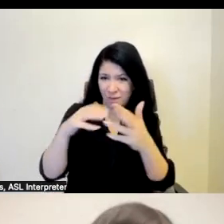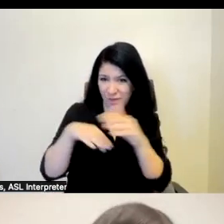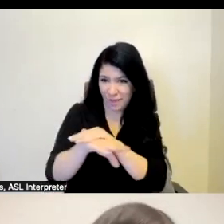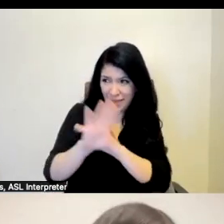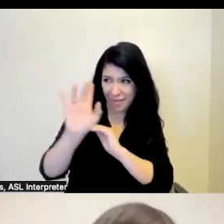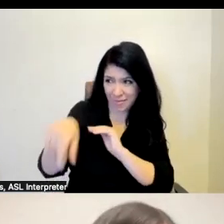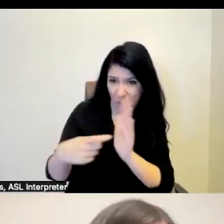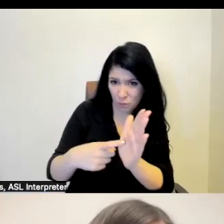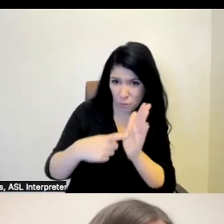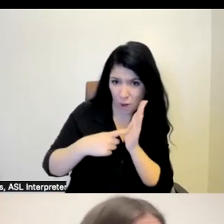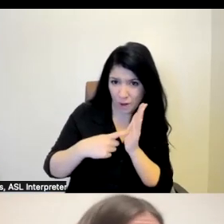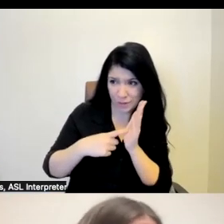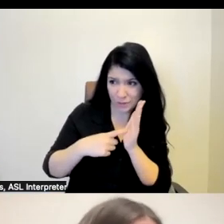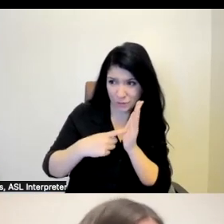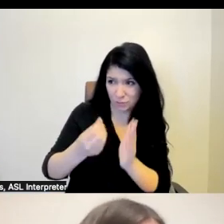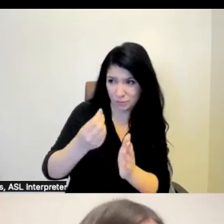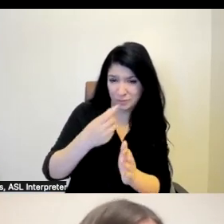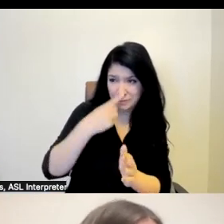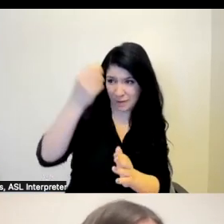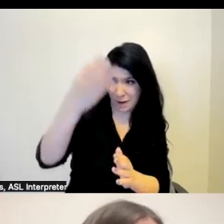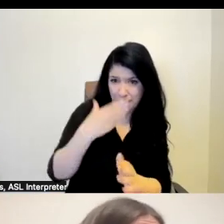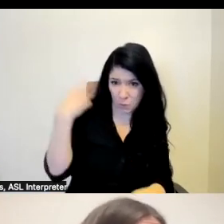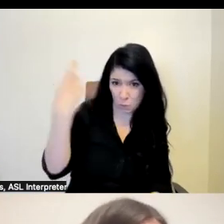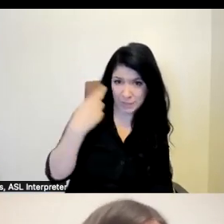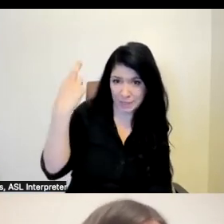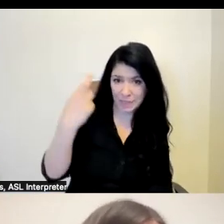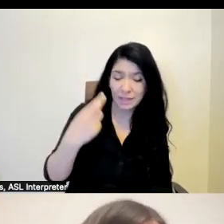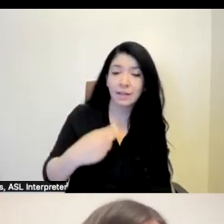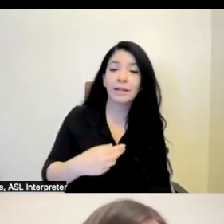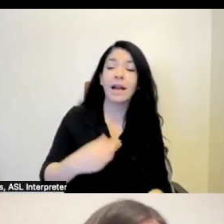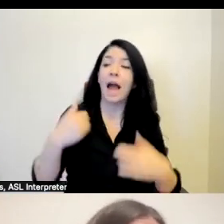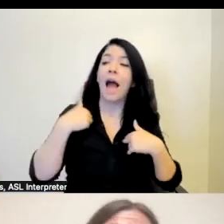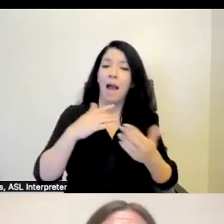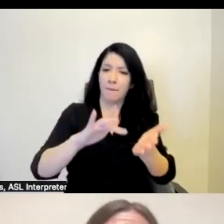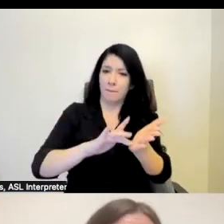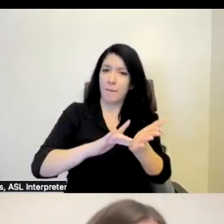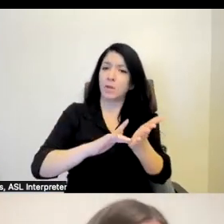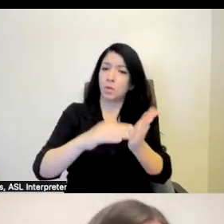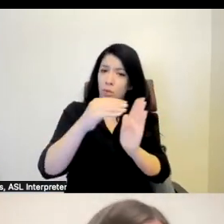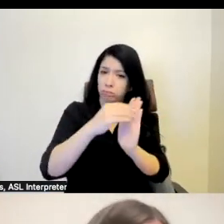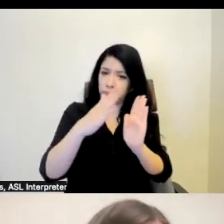you a reason? This person said they have medical documentation for the need for an N-95 mask and